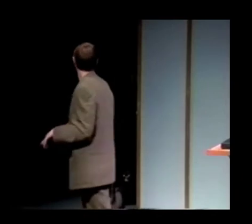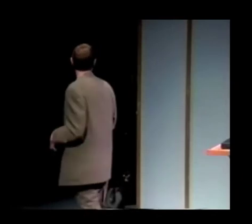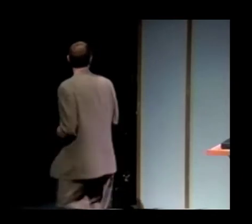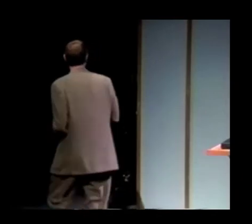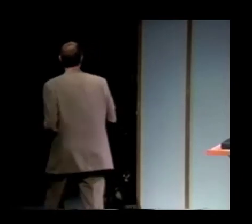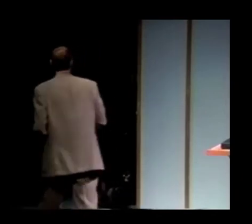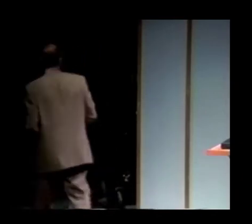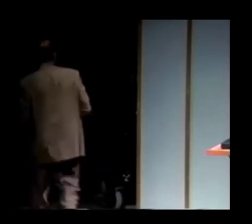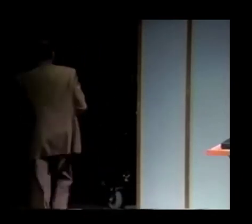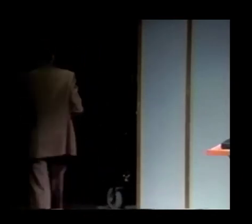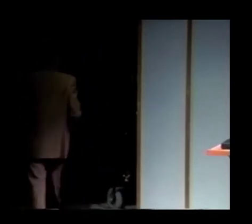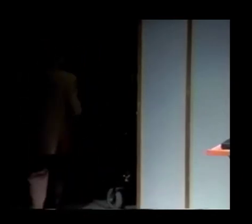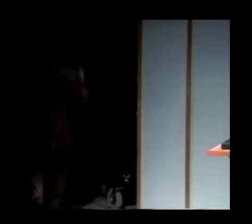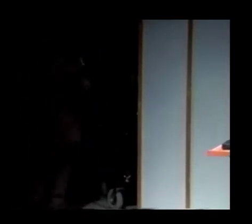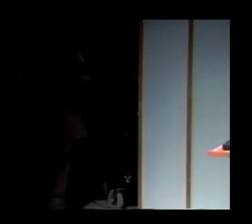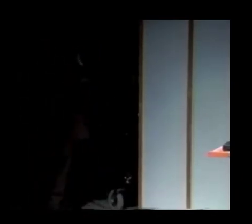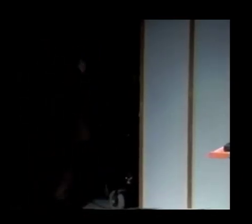SO I WANT TO GIVE YOU SOME VOCABULARY.